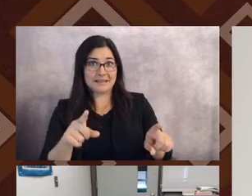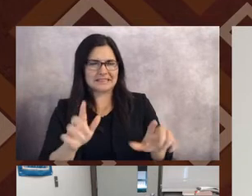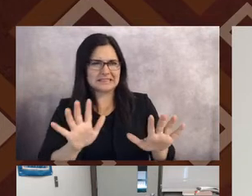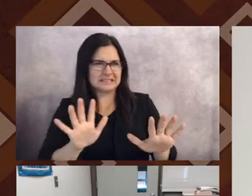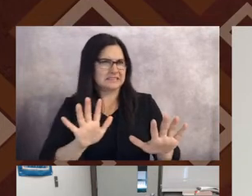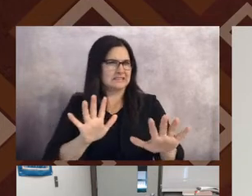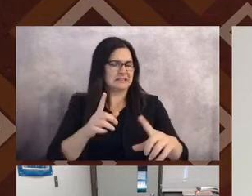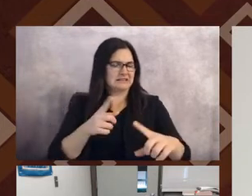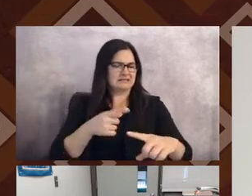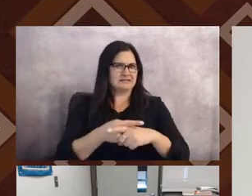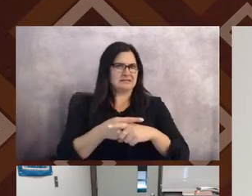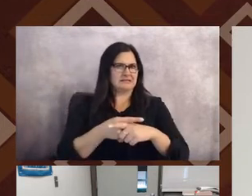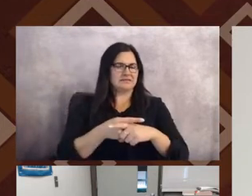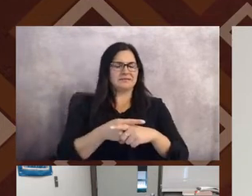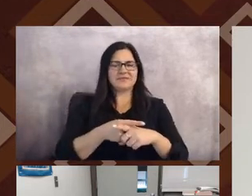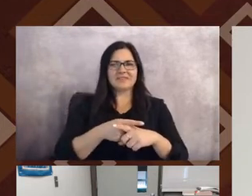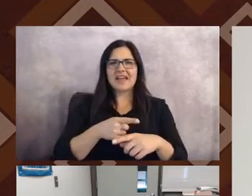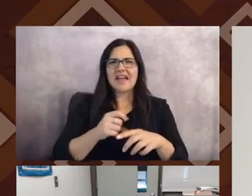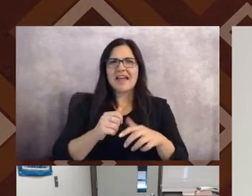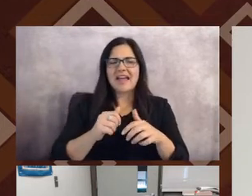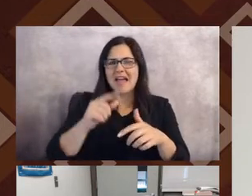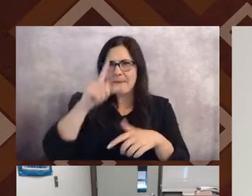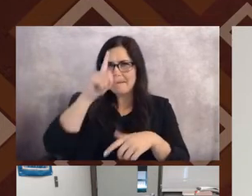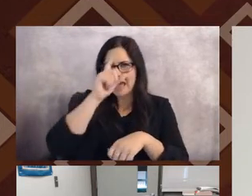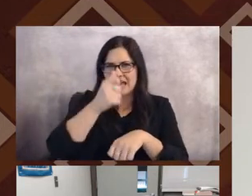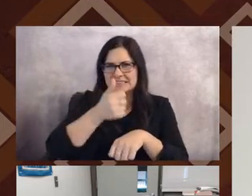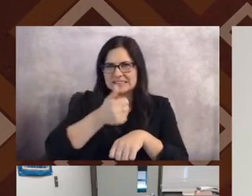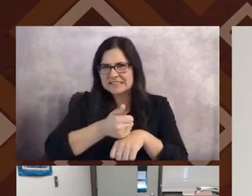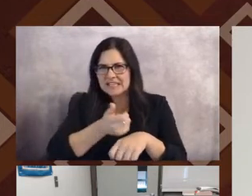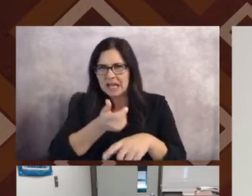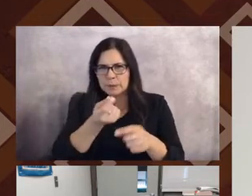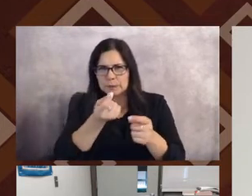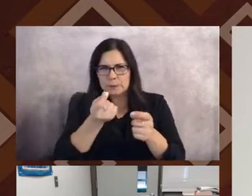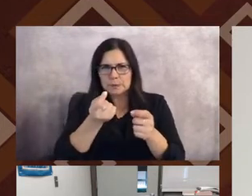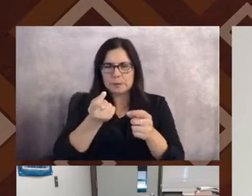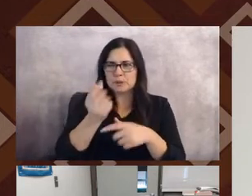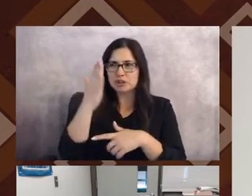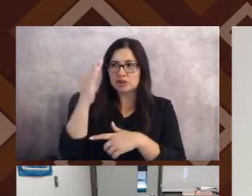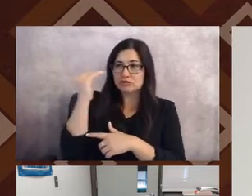it's a very different mindset to have one. You know, those Korean immigrants that were coming